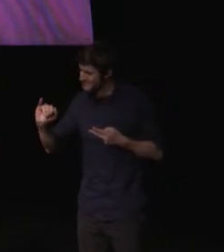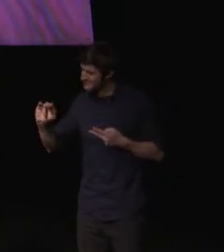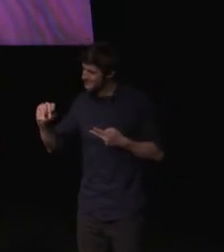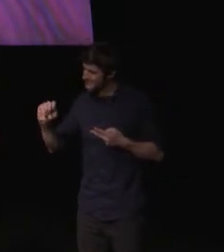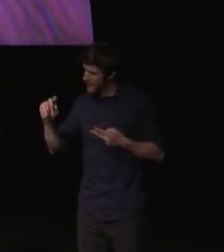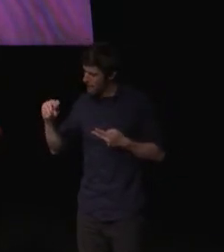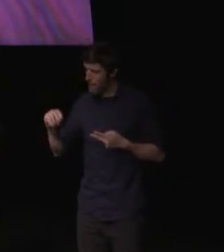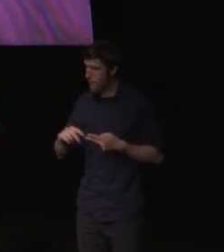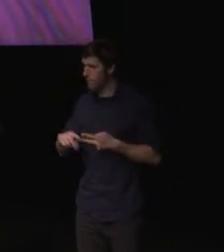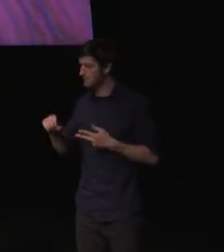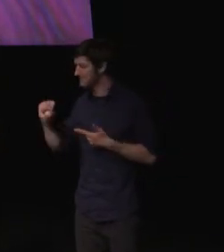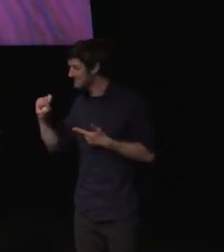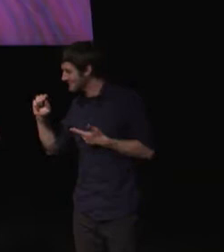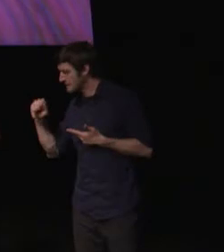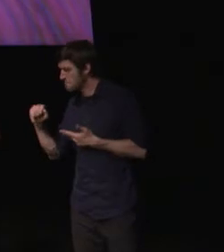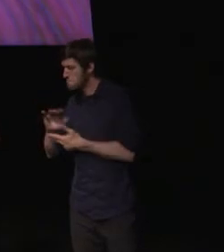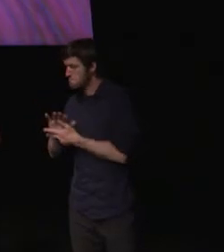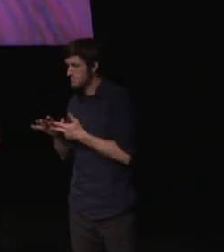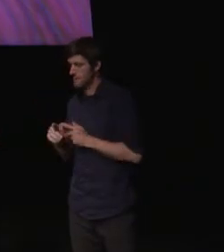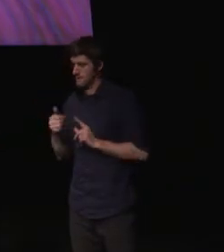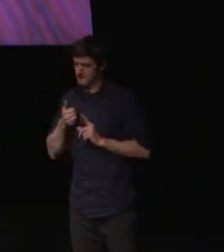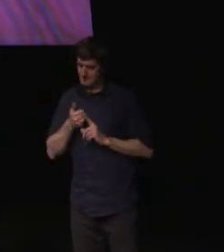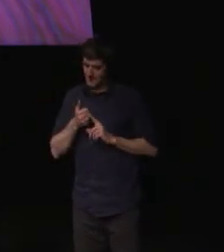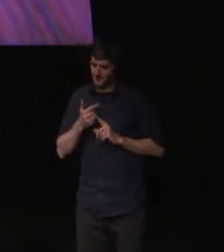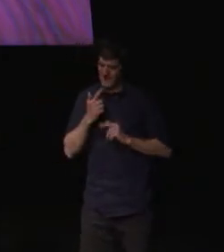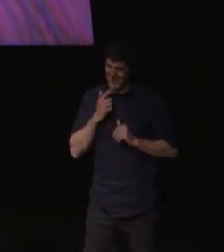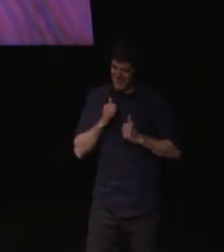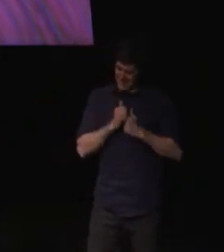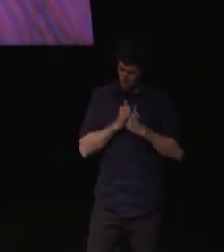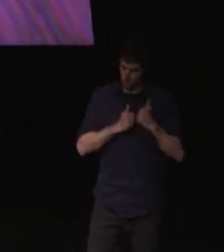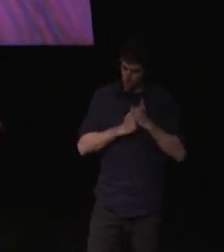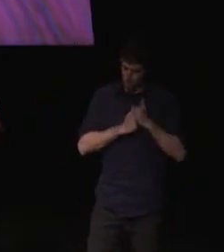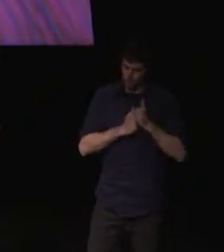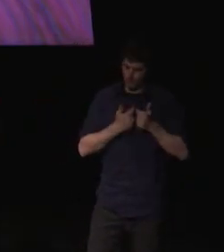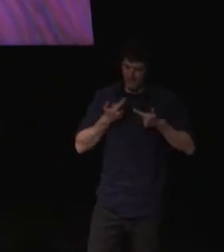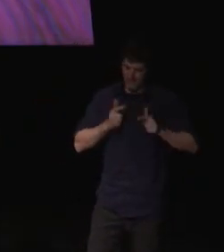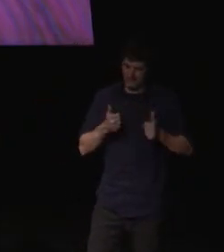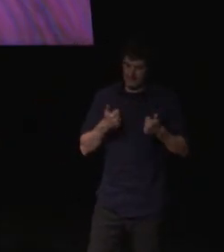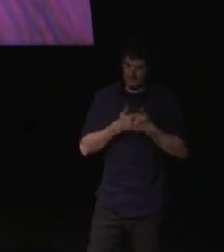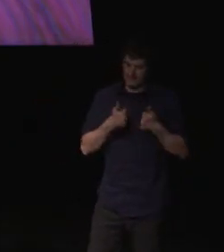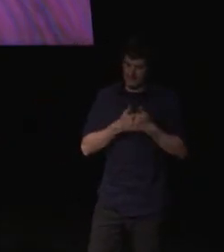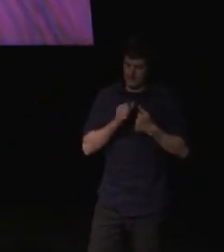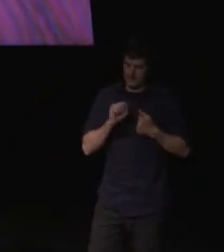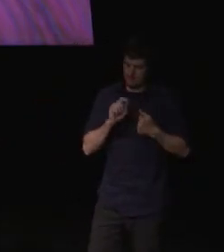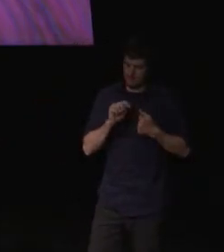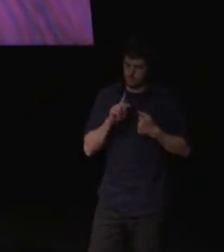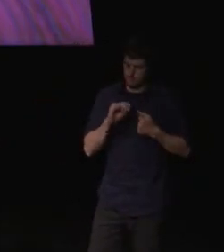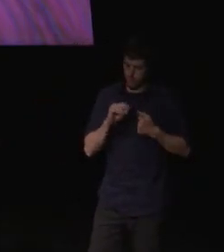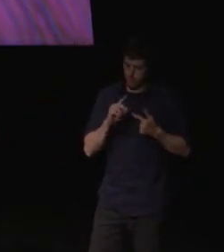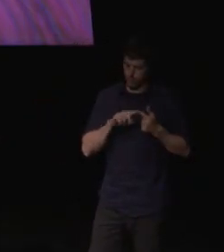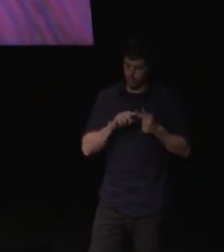It is infrastructure that lets game studios tip across a variety of platforms, and a variety of social networks.